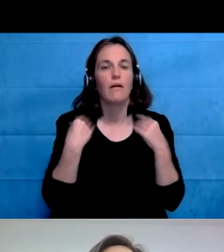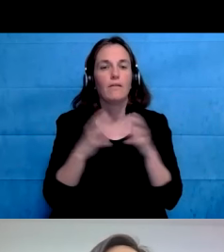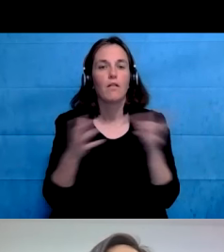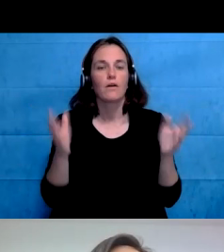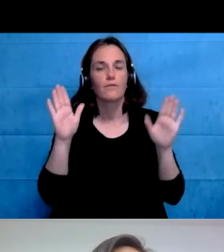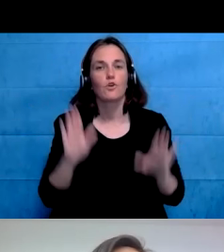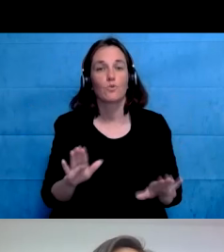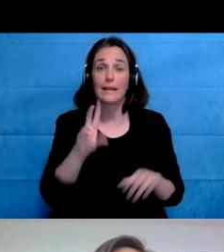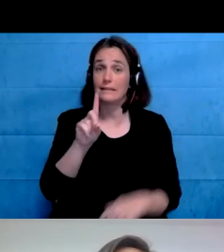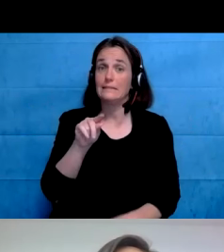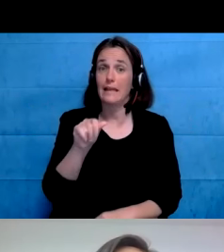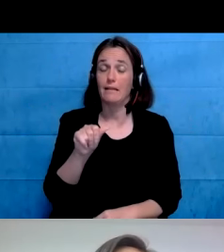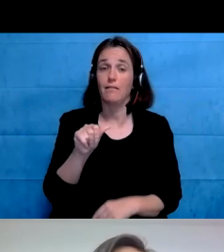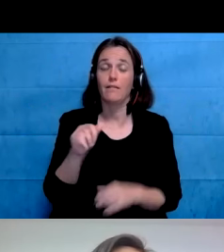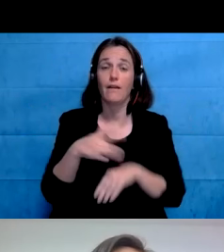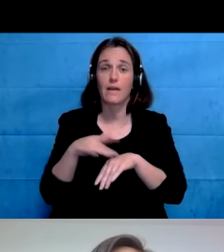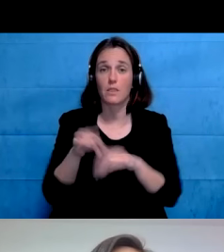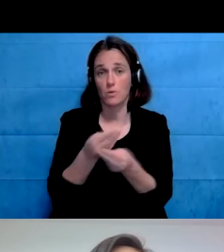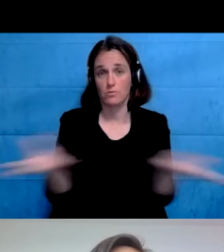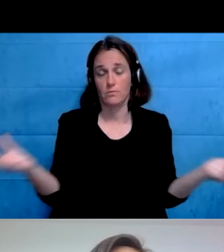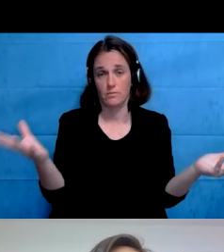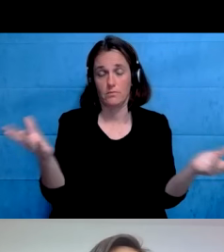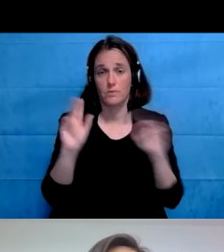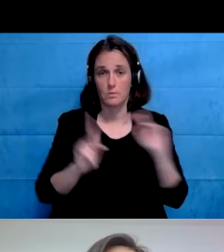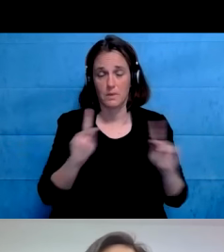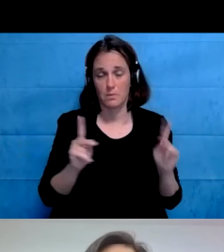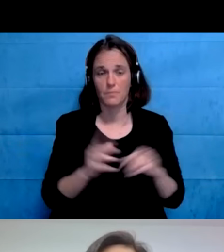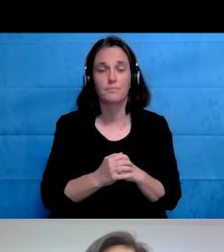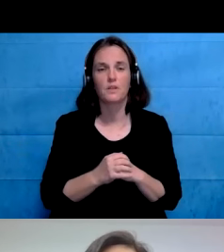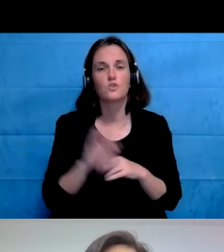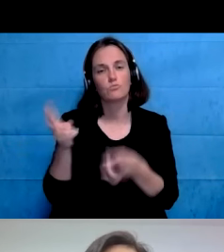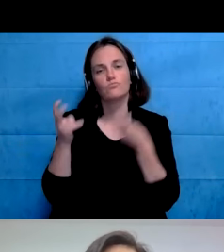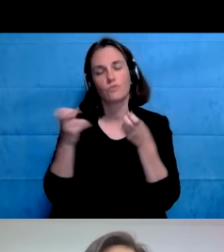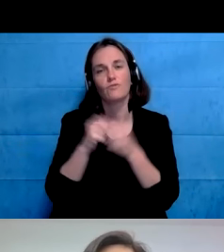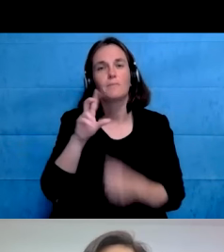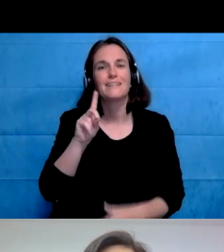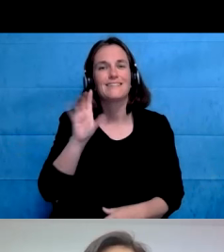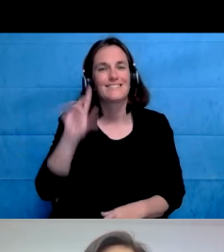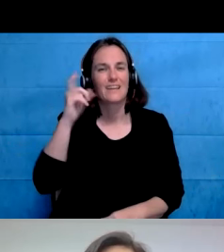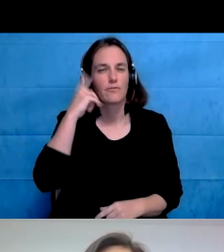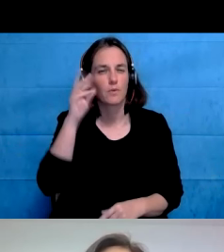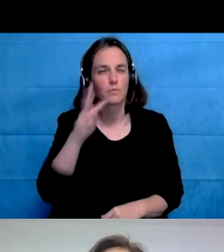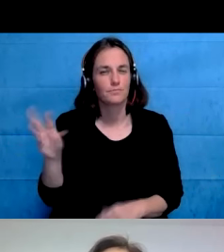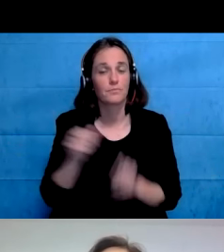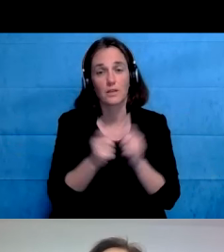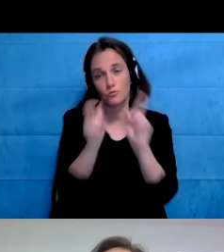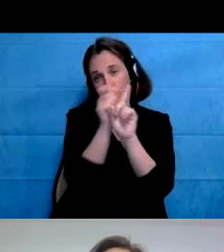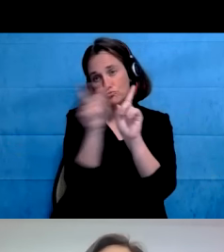data available to the public. So I pulled this from the D.C. Government website. It's a bar graph and it's showing by race,